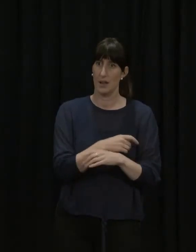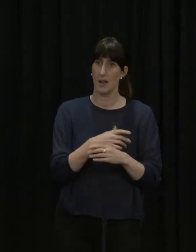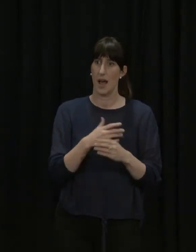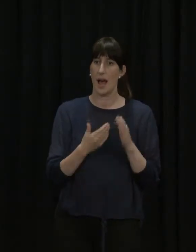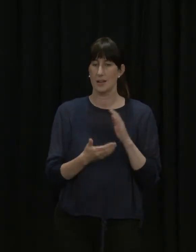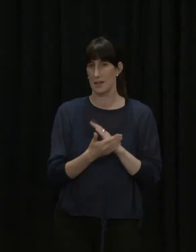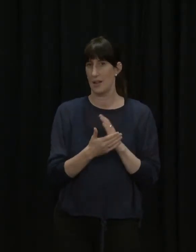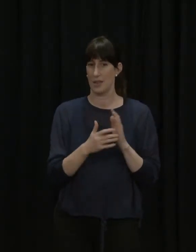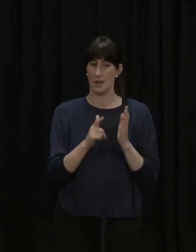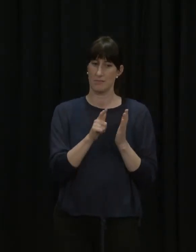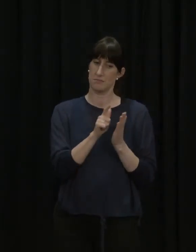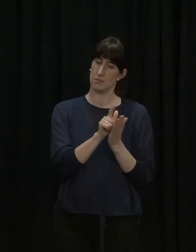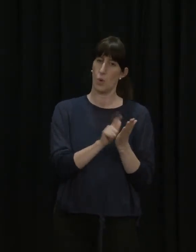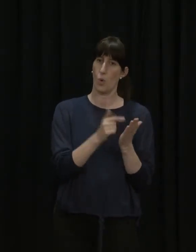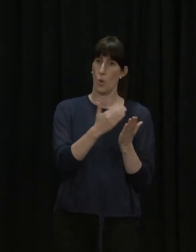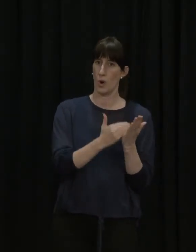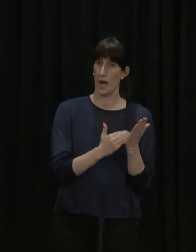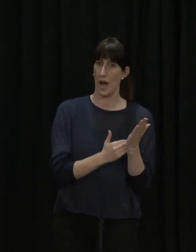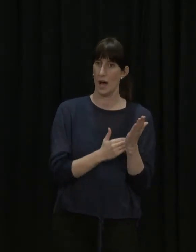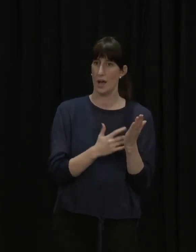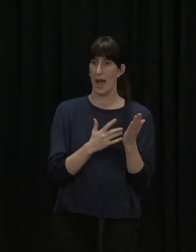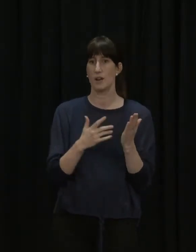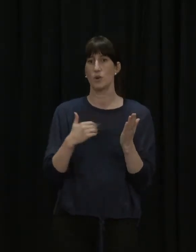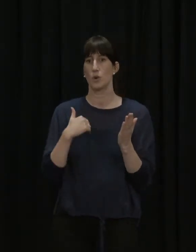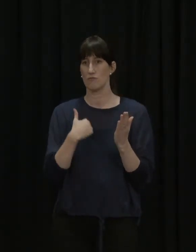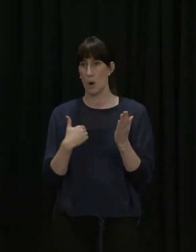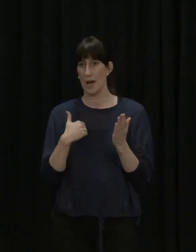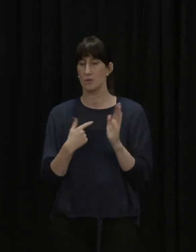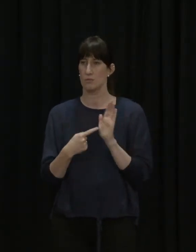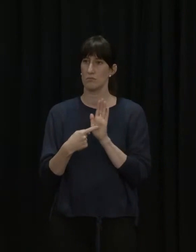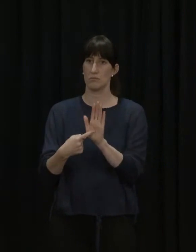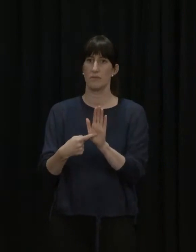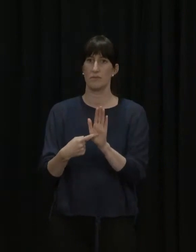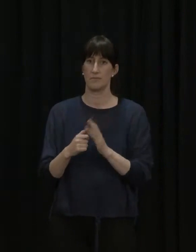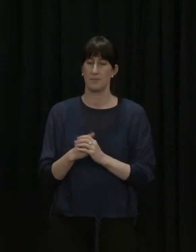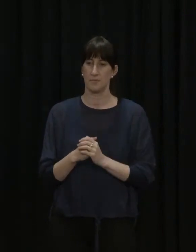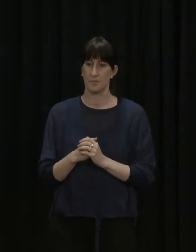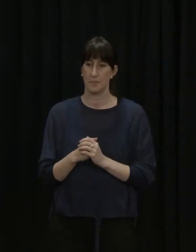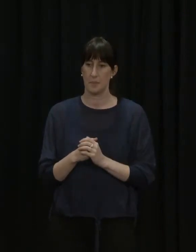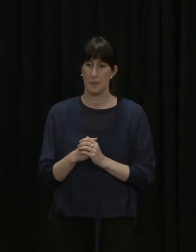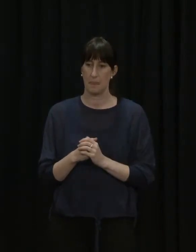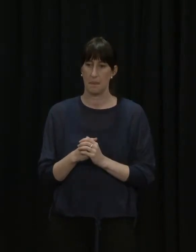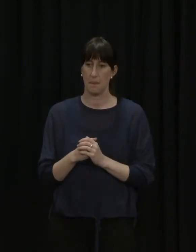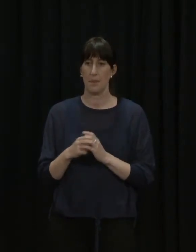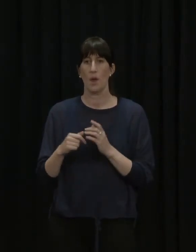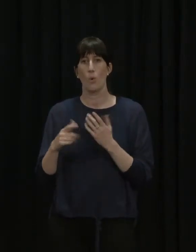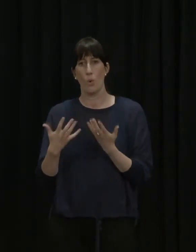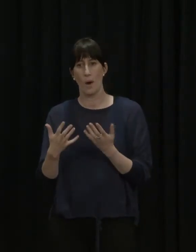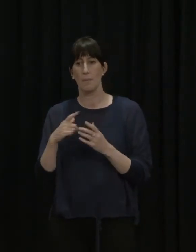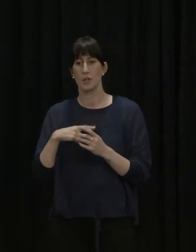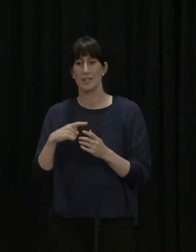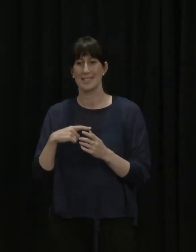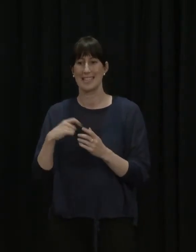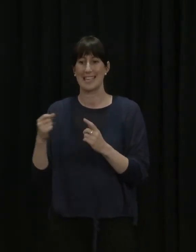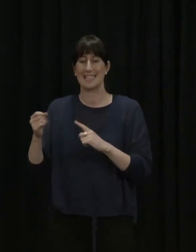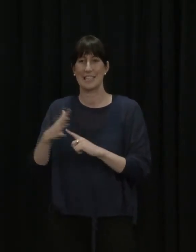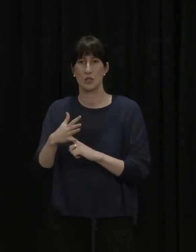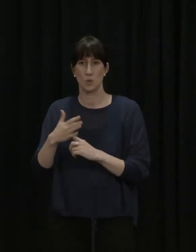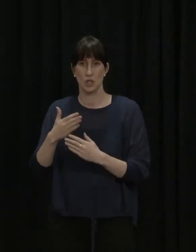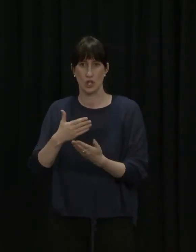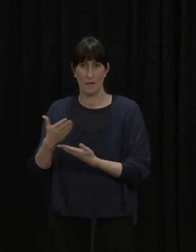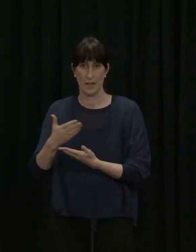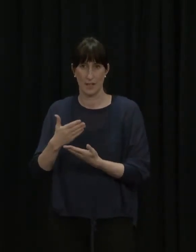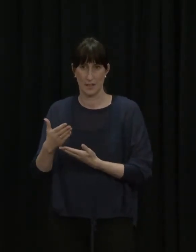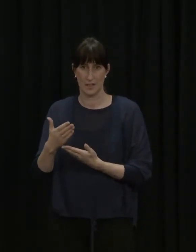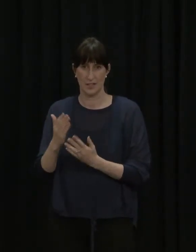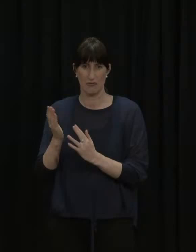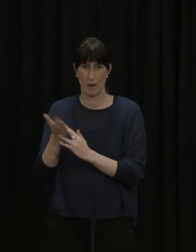those who are required to be